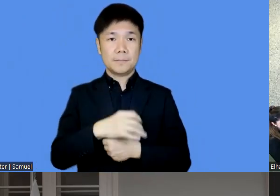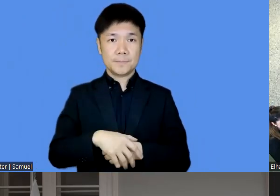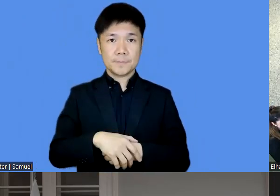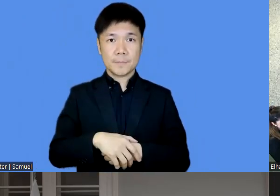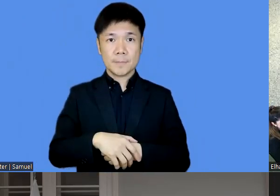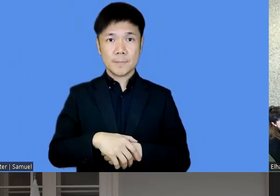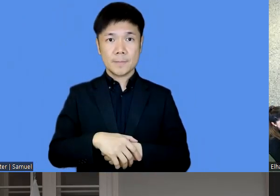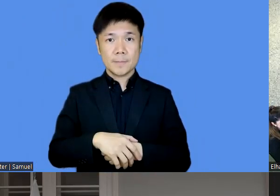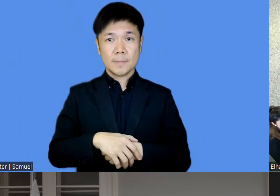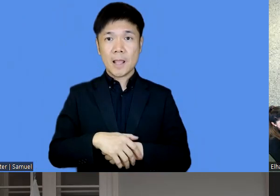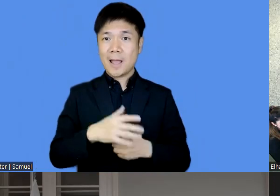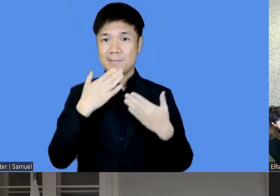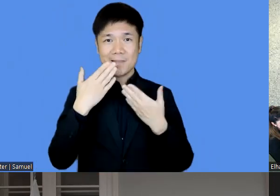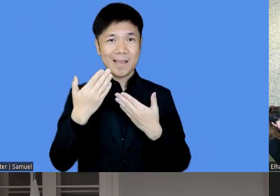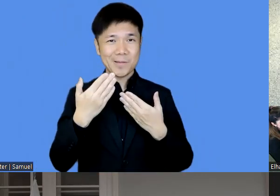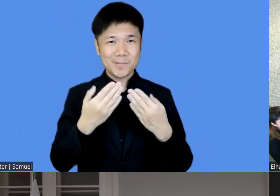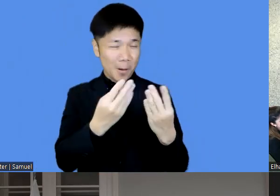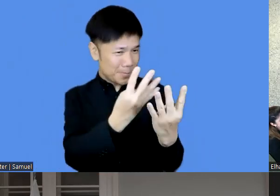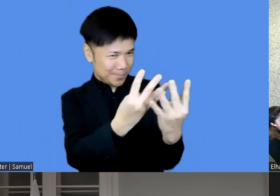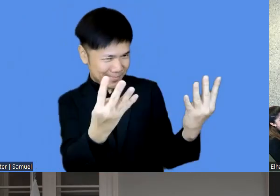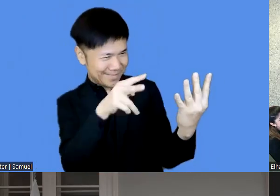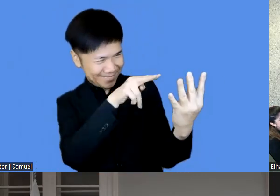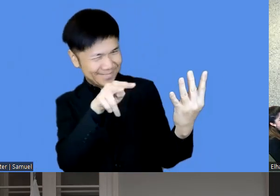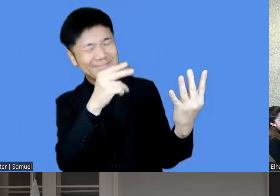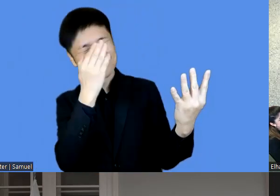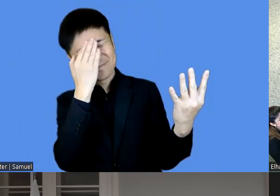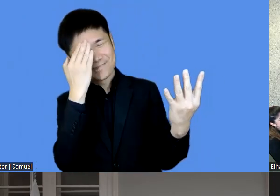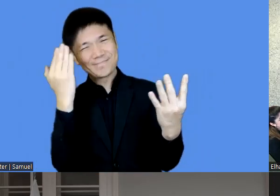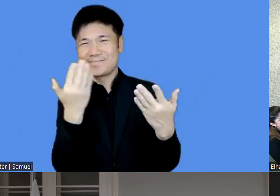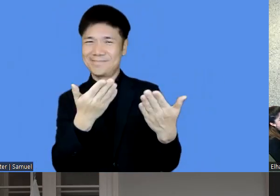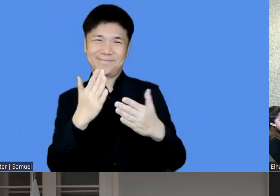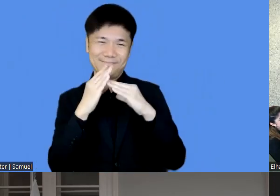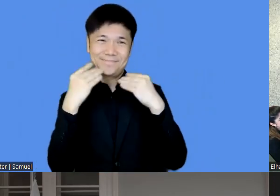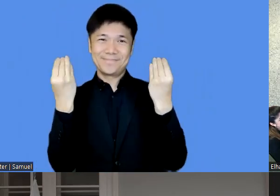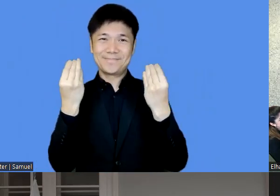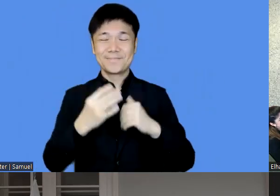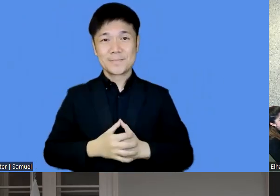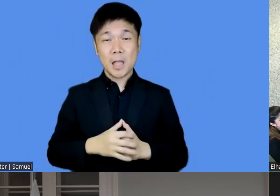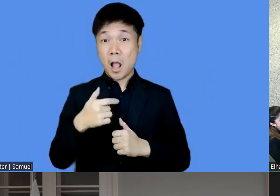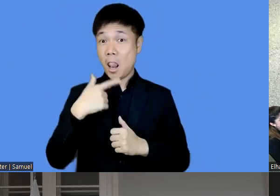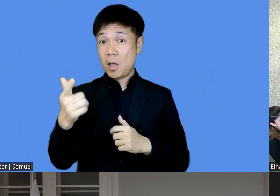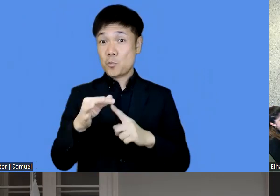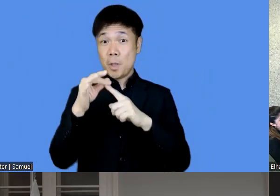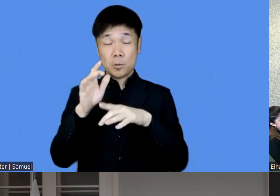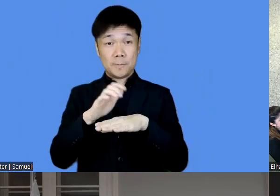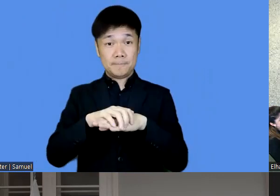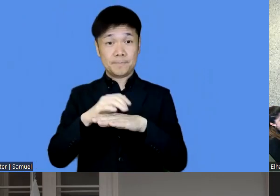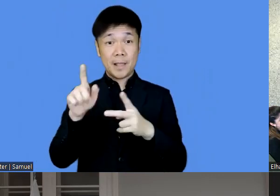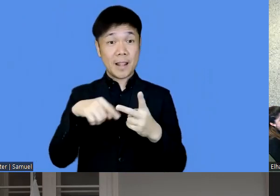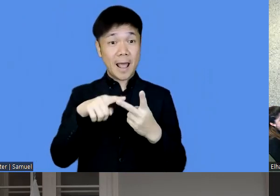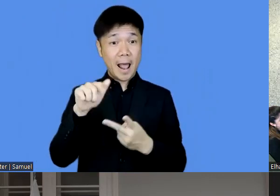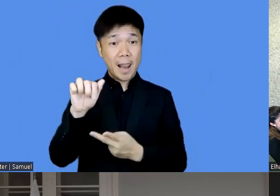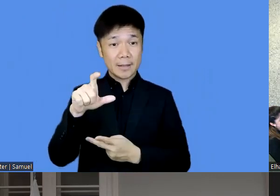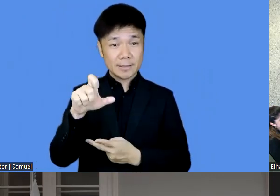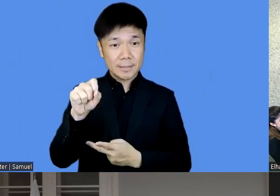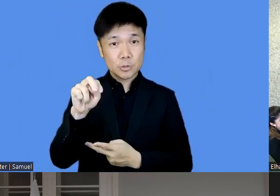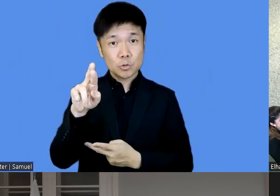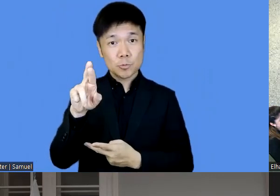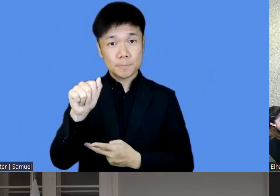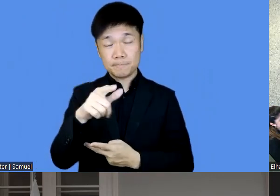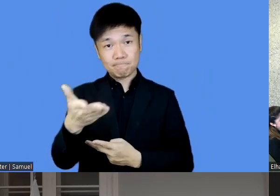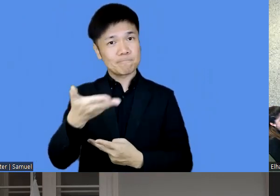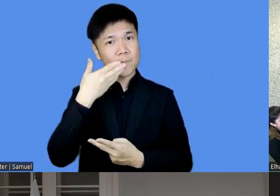A know a lot of you participated in the consultations, the Special Rapporteur and good to have Alex